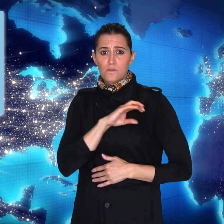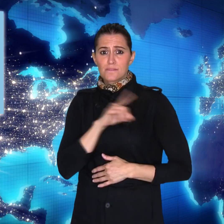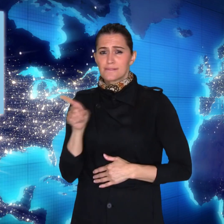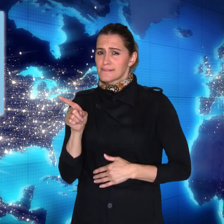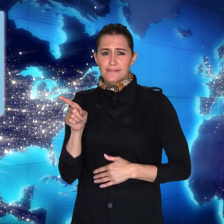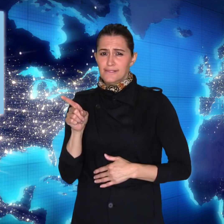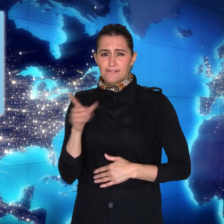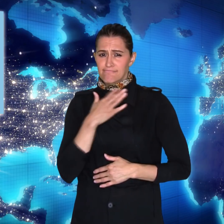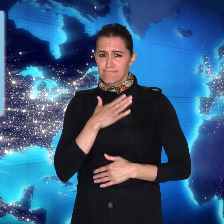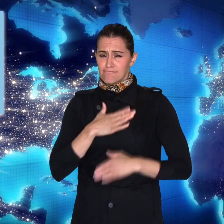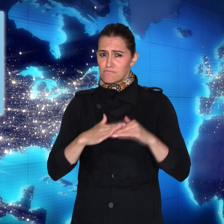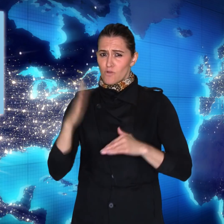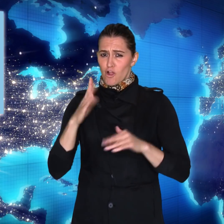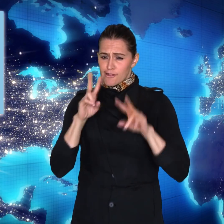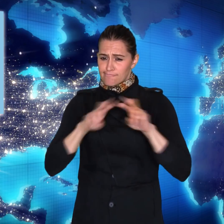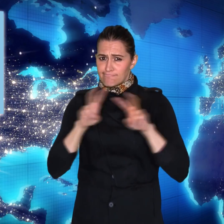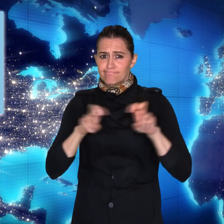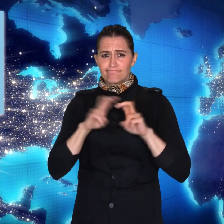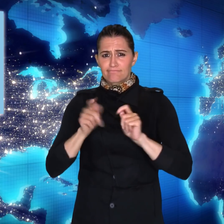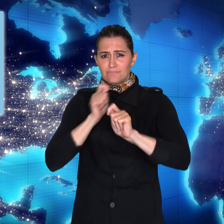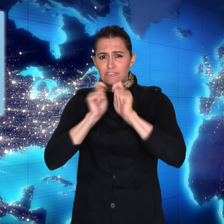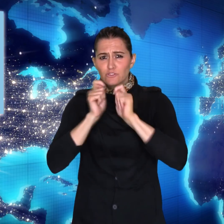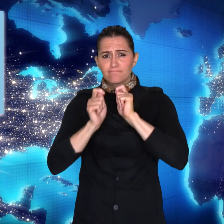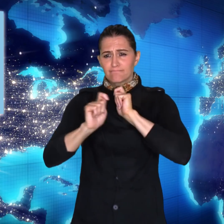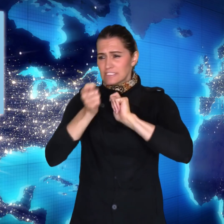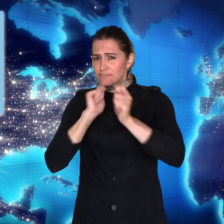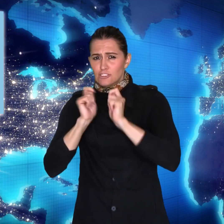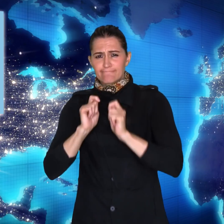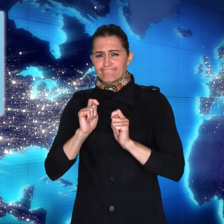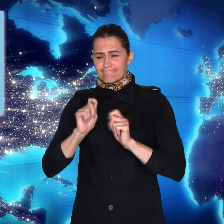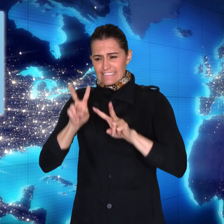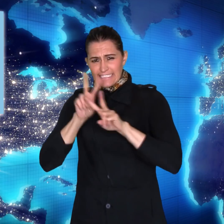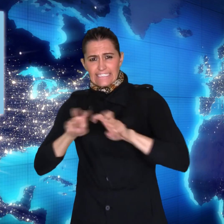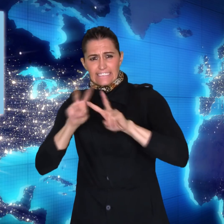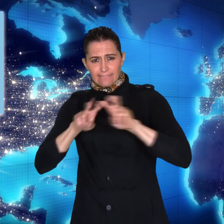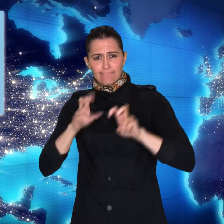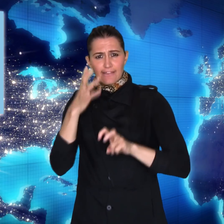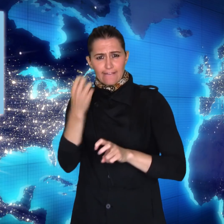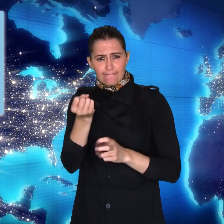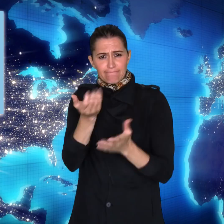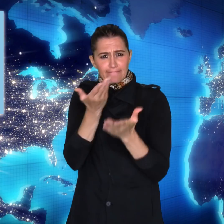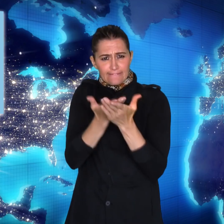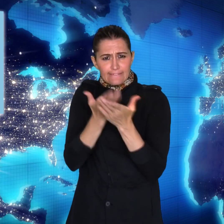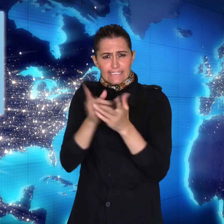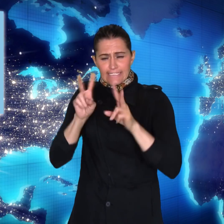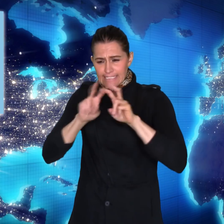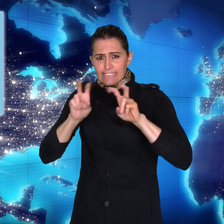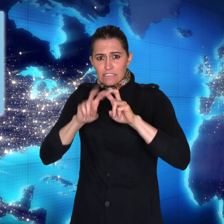forensic evidence processing,